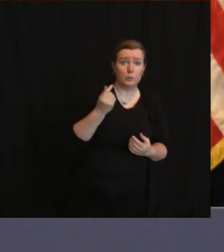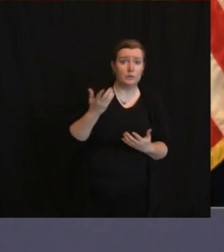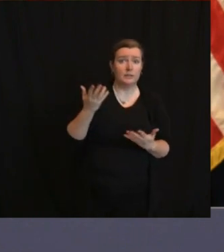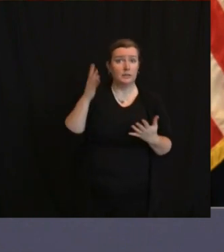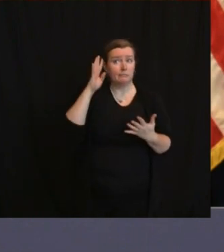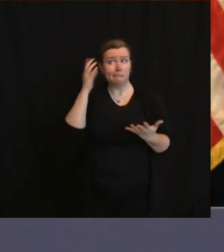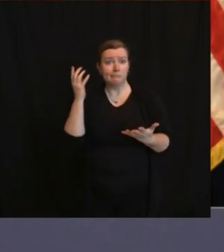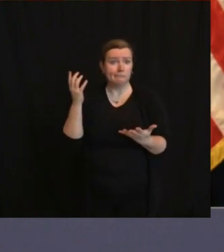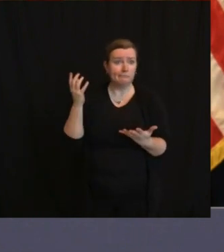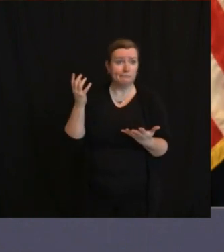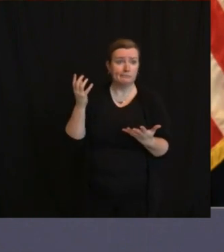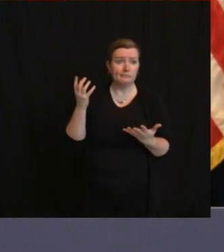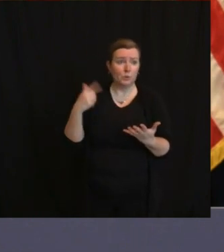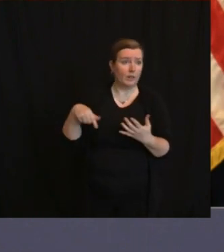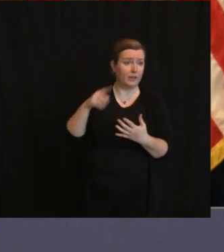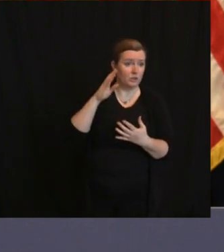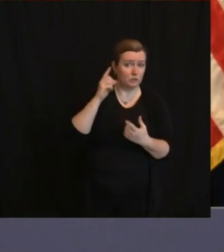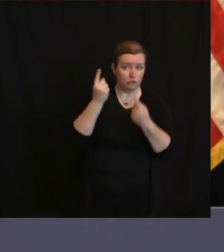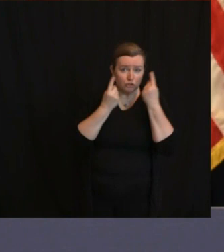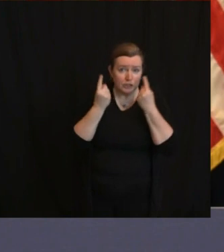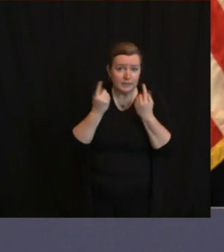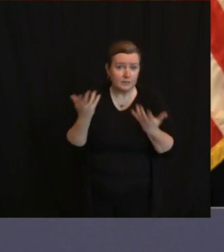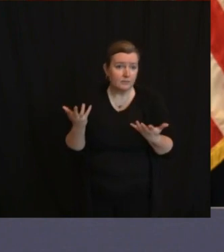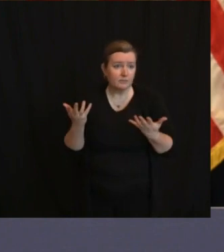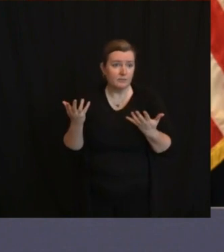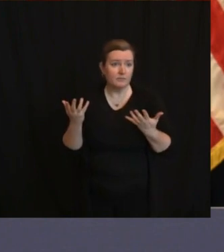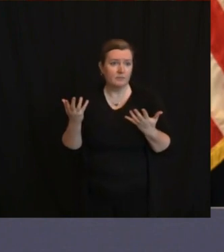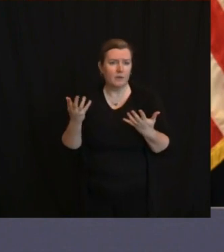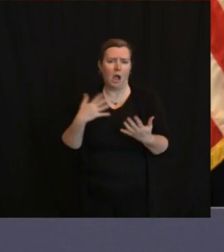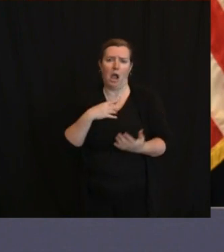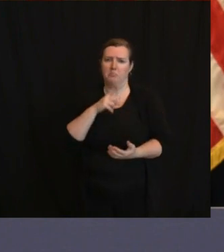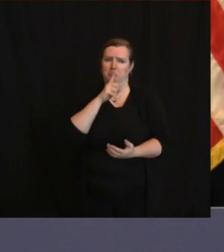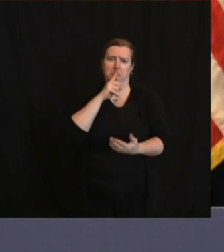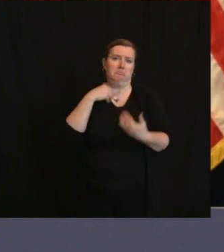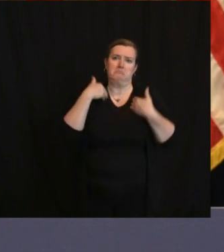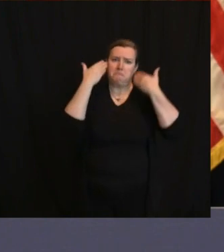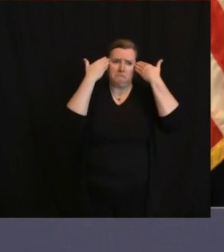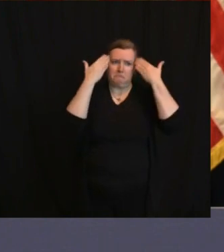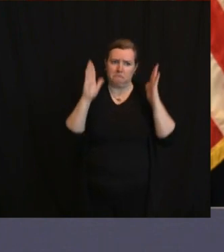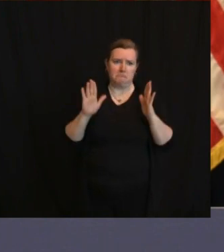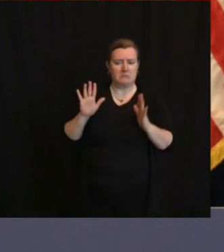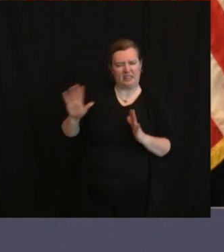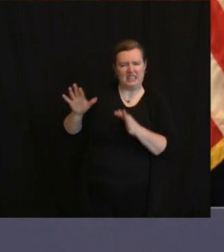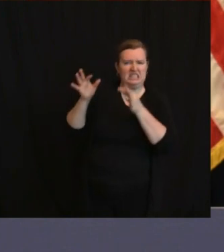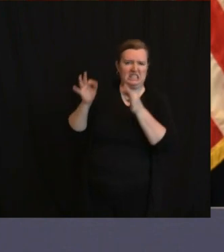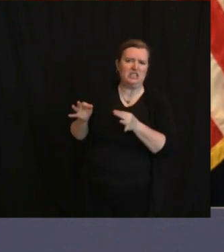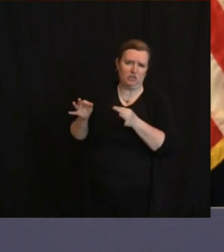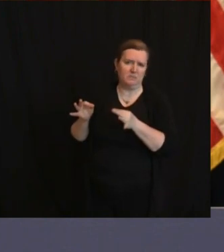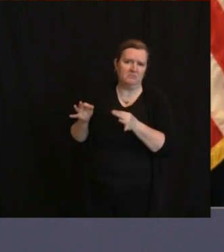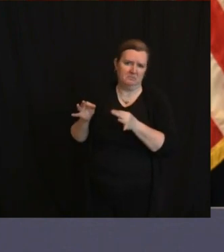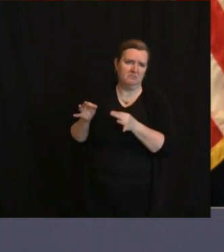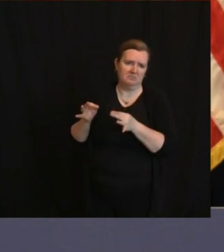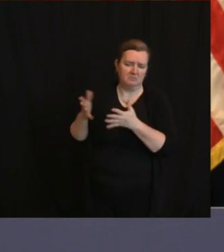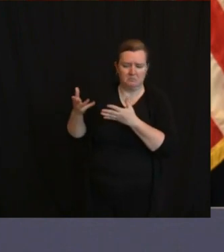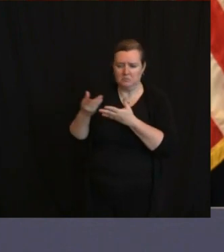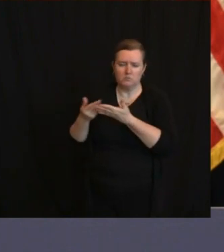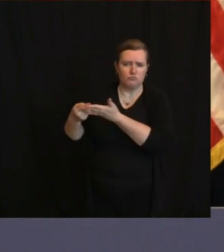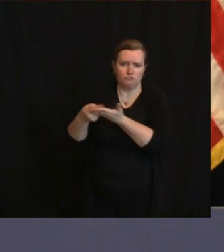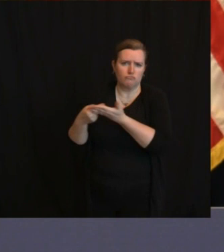ON THIS OR THAT BUT IT'S SUCH AN EXTRAORDINARY GROUP WITH DIVERSE PERSPECTIVES IT WOULD BE FOOLISH FOR ME OR THEM TO